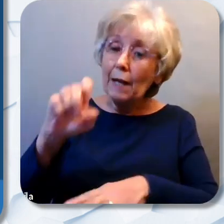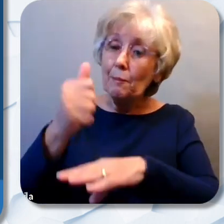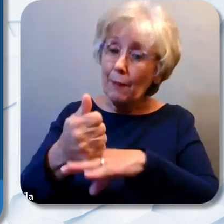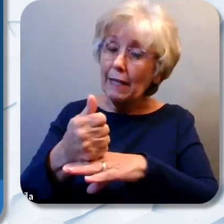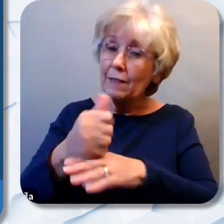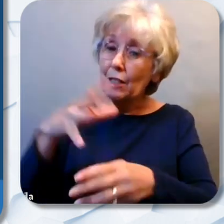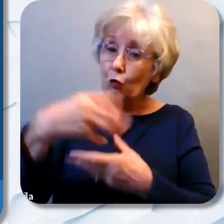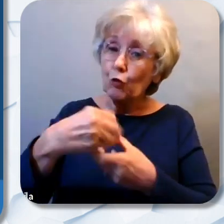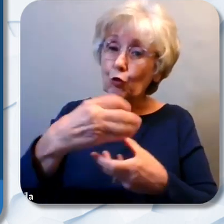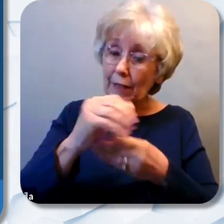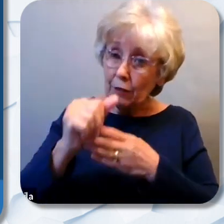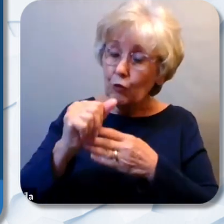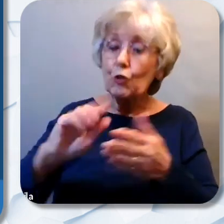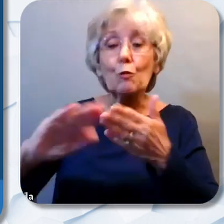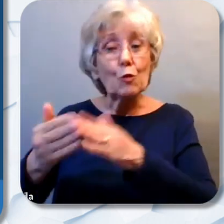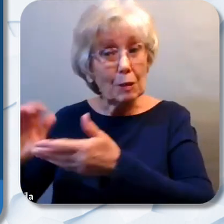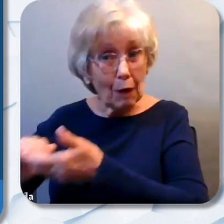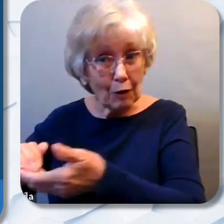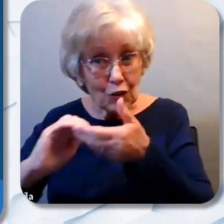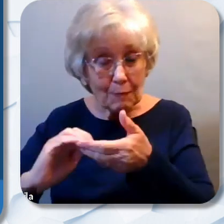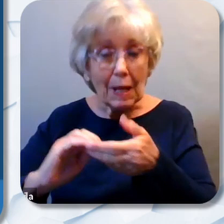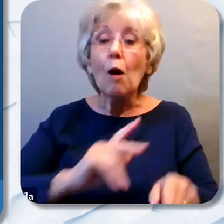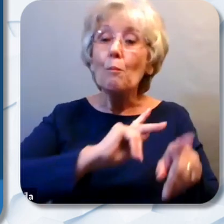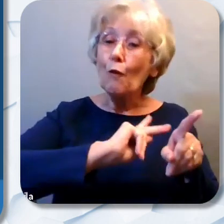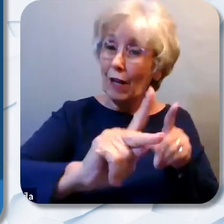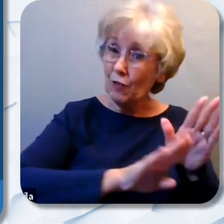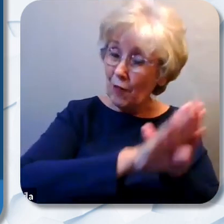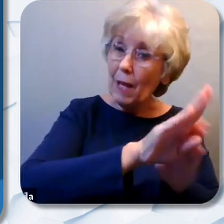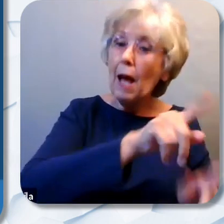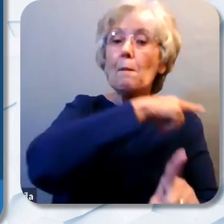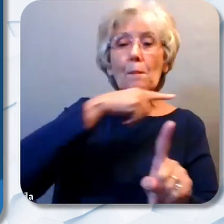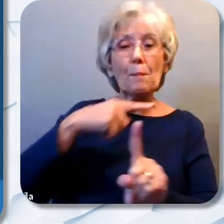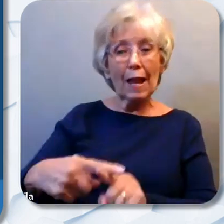partnerships professional development and implementation of adaptive equipment for